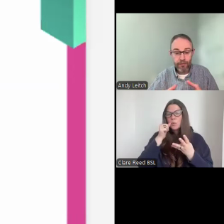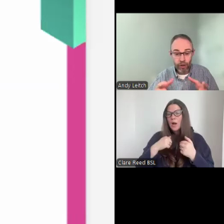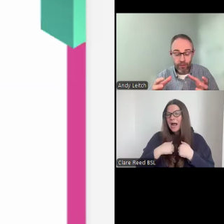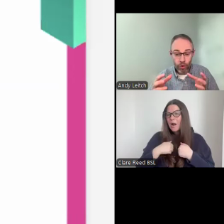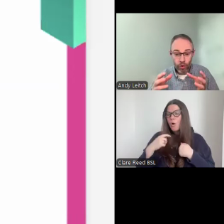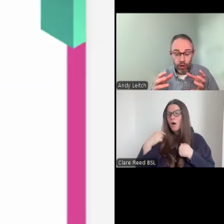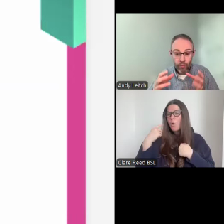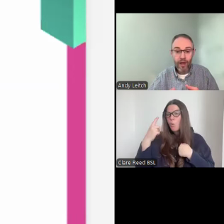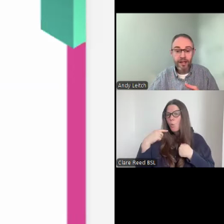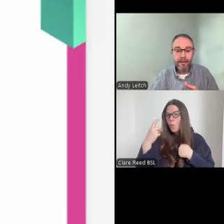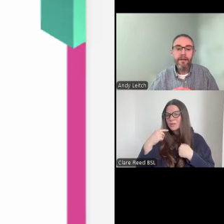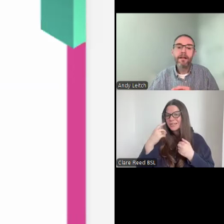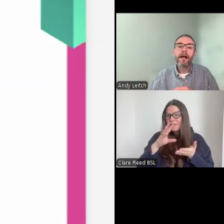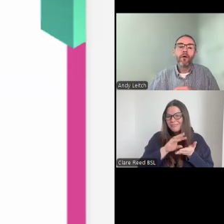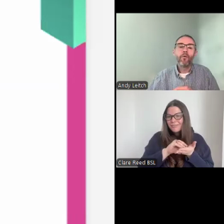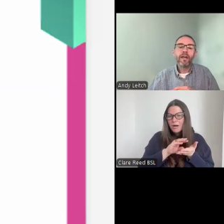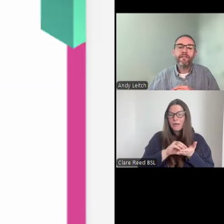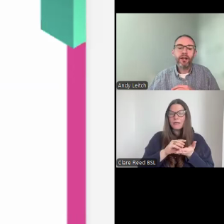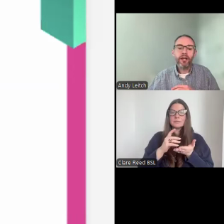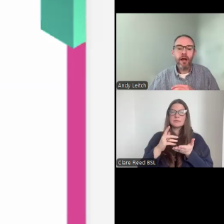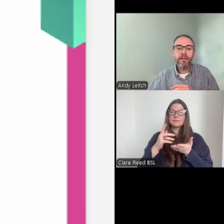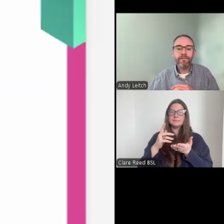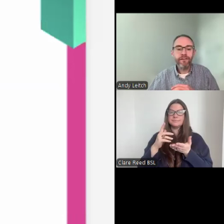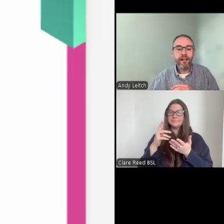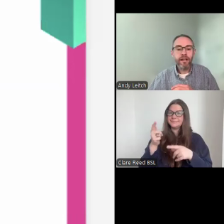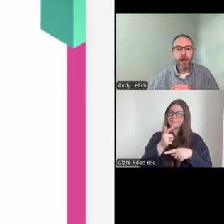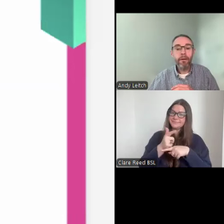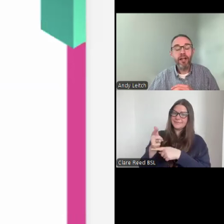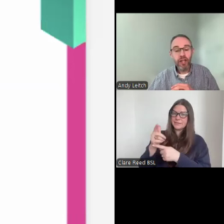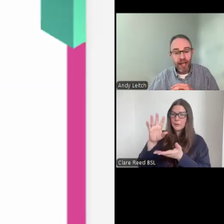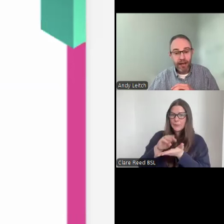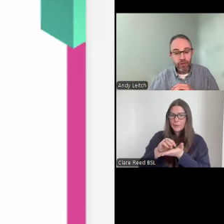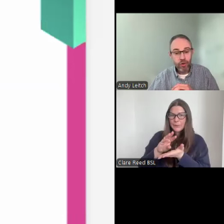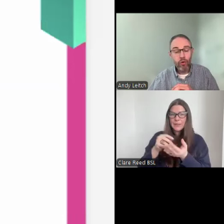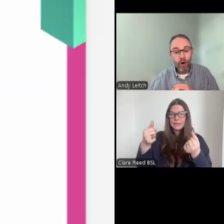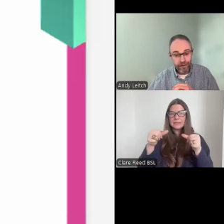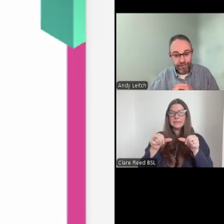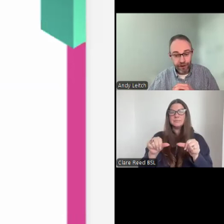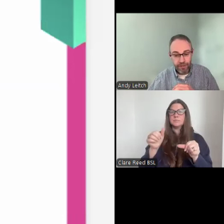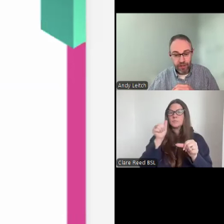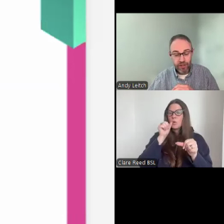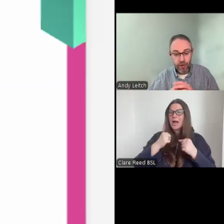We've got them all ready. We have had a go at defining our page layouts or wireframes.